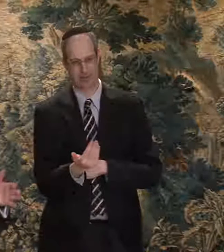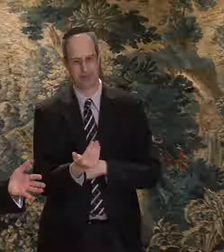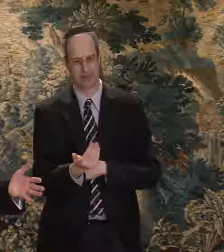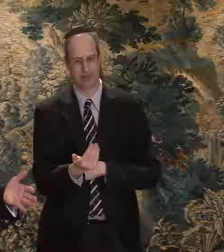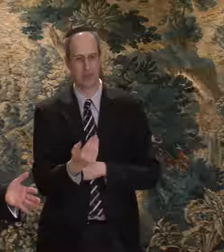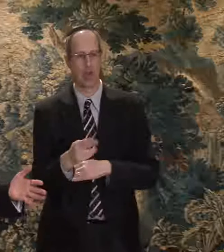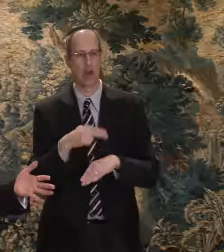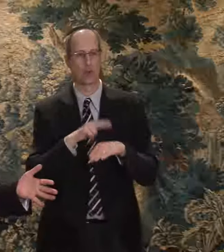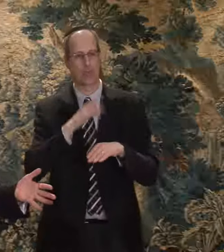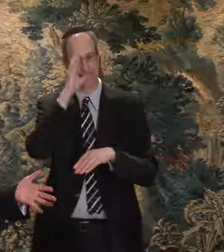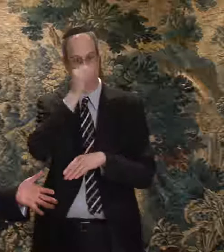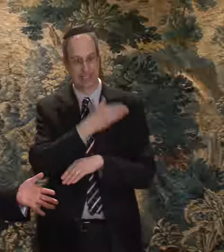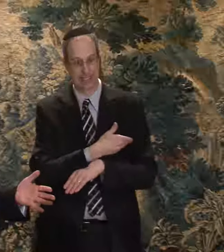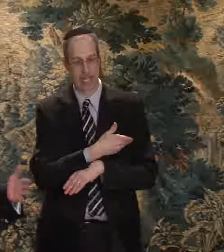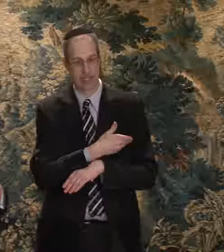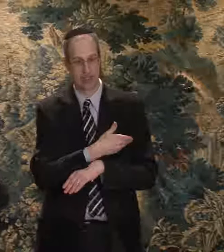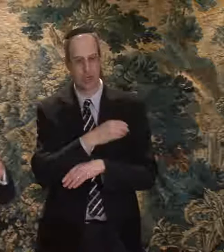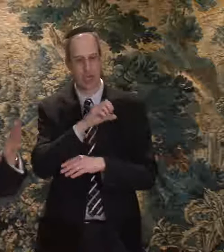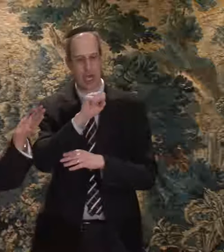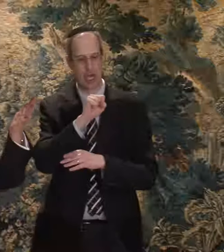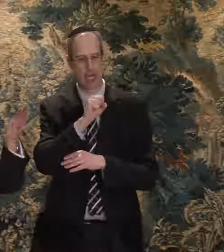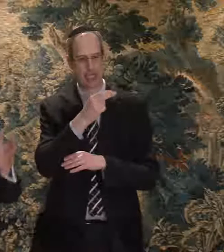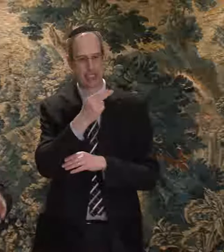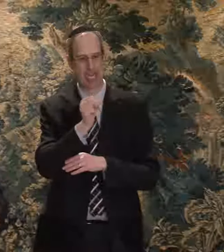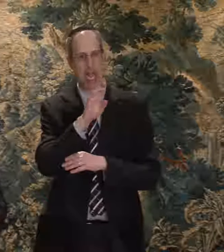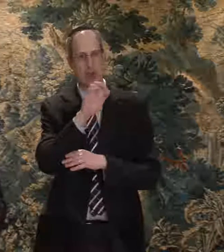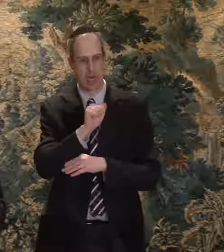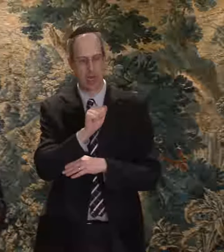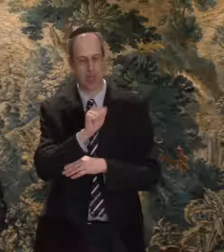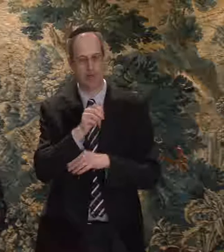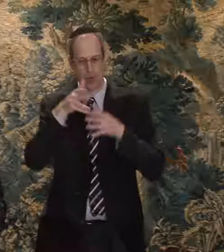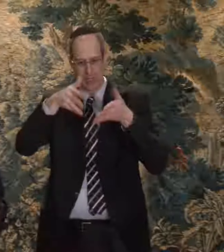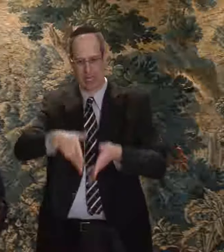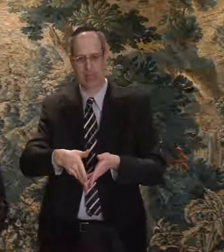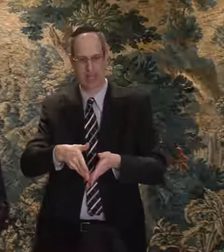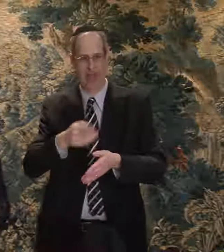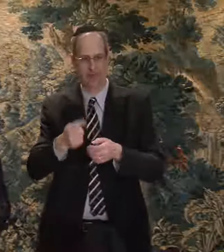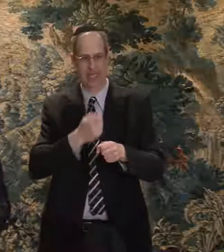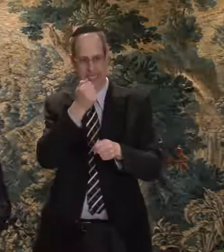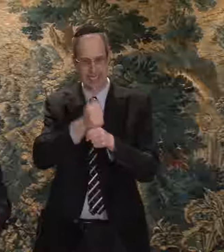course his son shimshi Shara for the rest of the year was giving many many